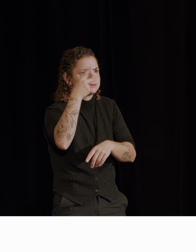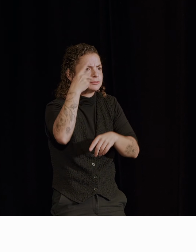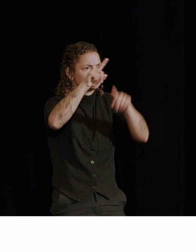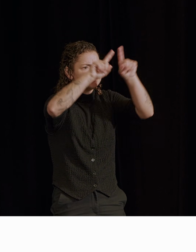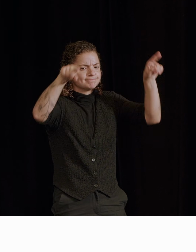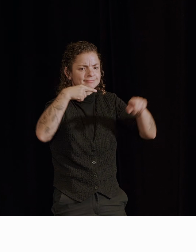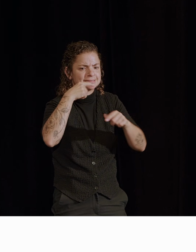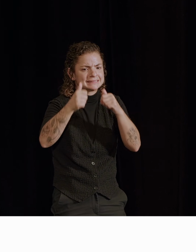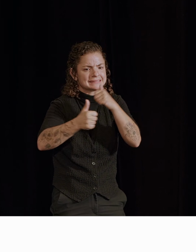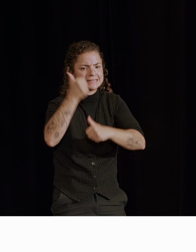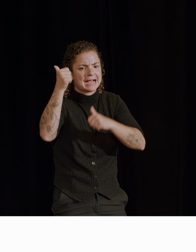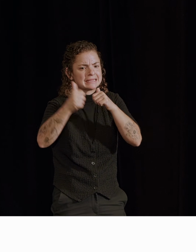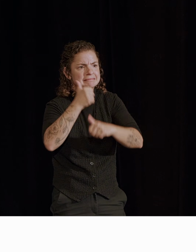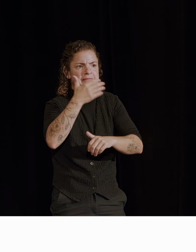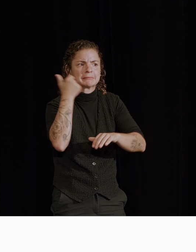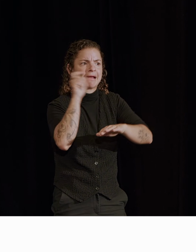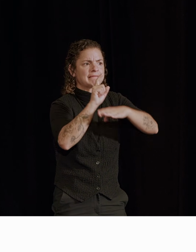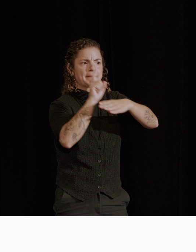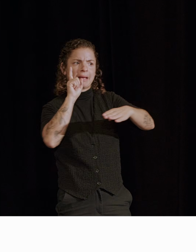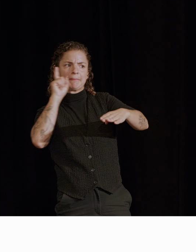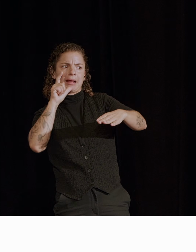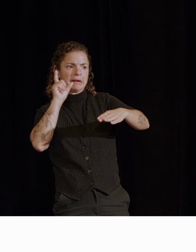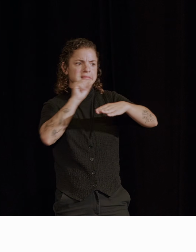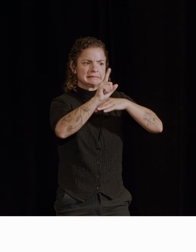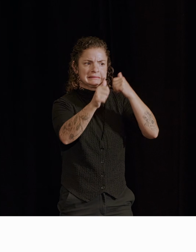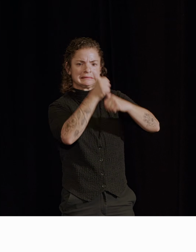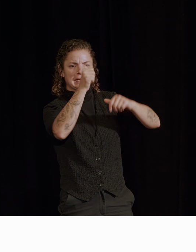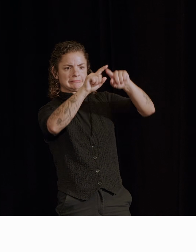thought it was funny when he looked at stuff as though he could read it.